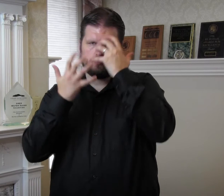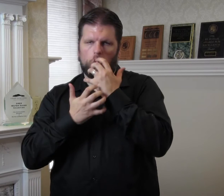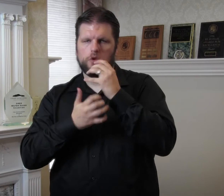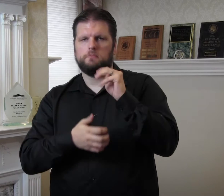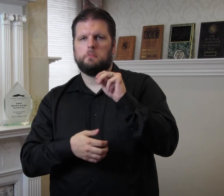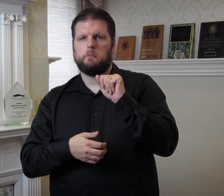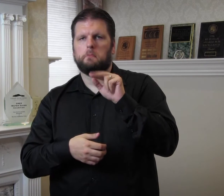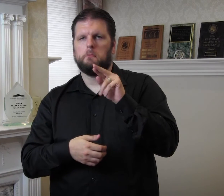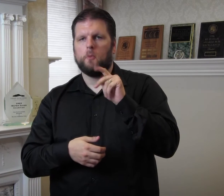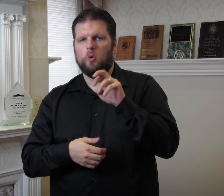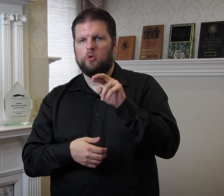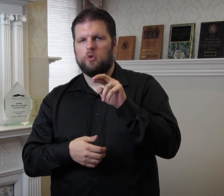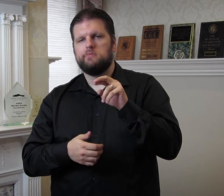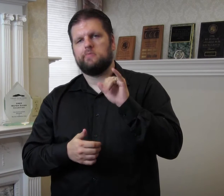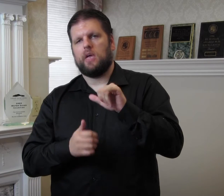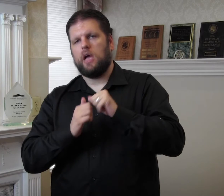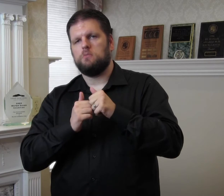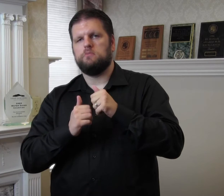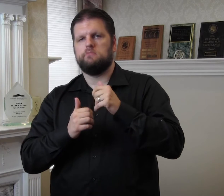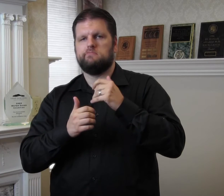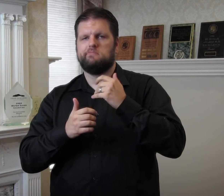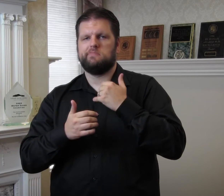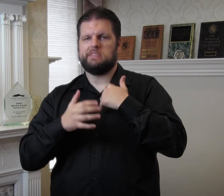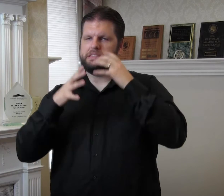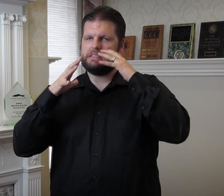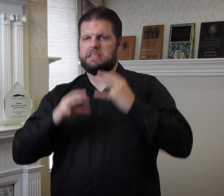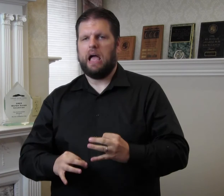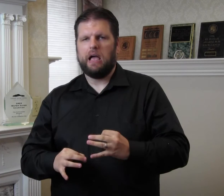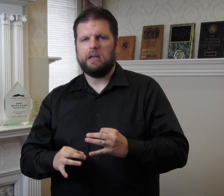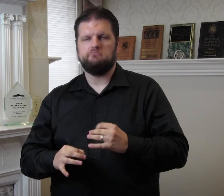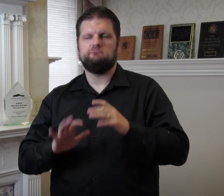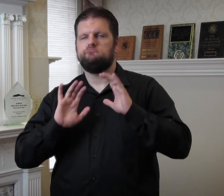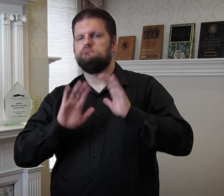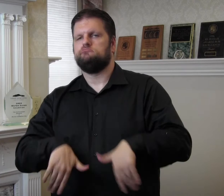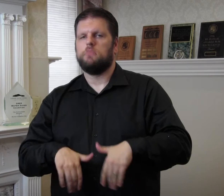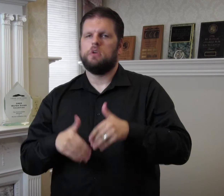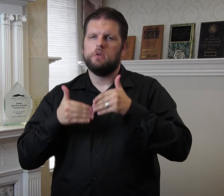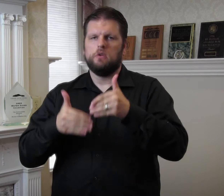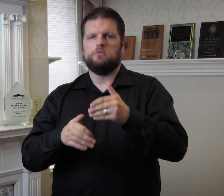and so I had to use a dark marker. At that time, I decided to just go ahead and make